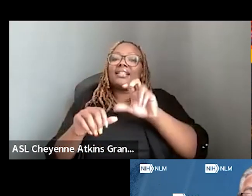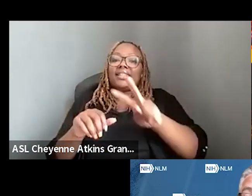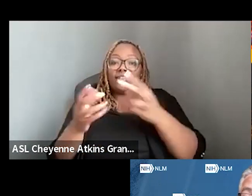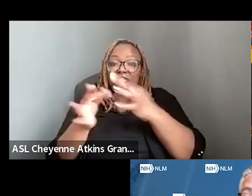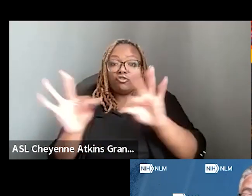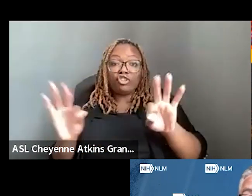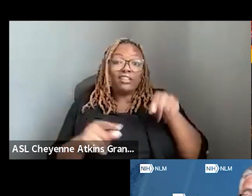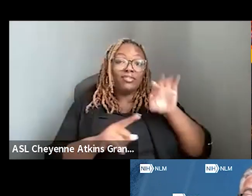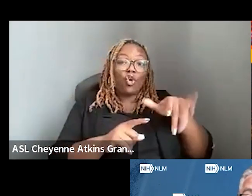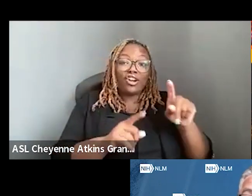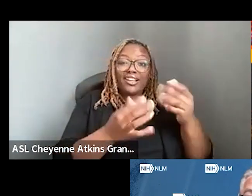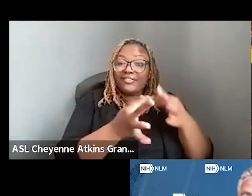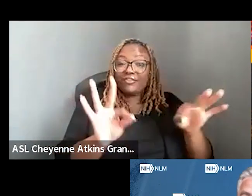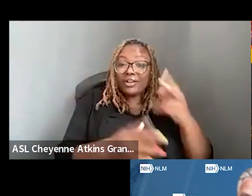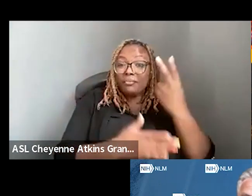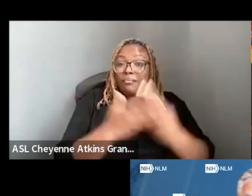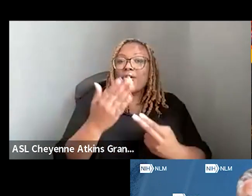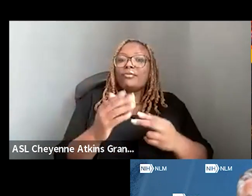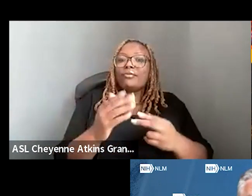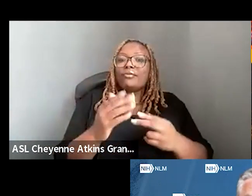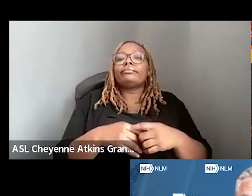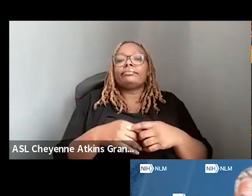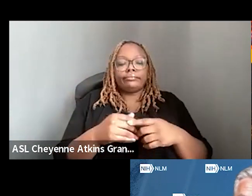You can sign up independently for accounts.